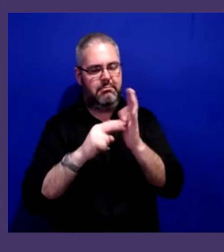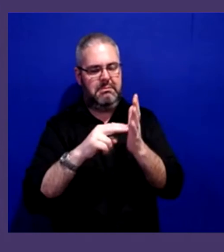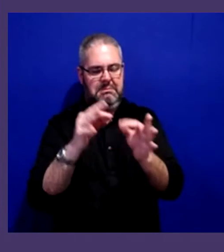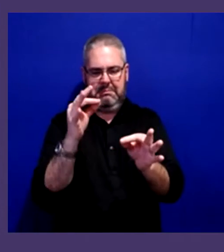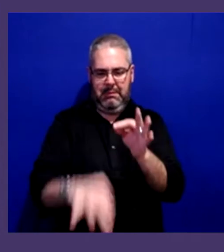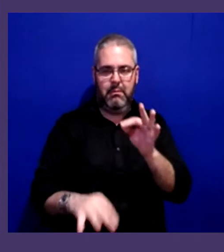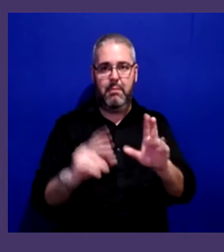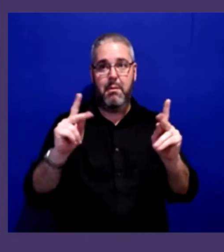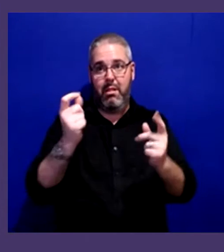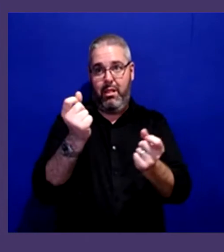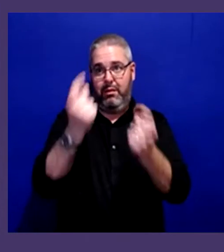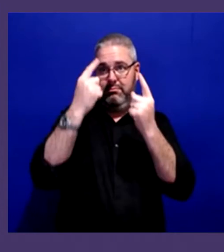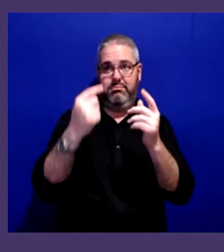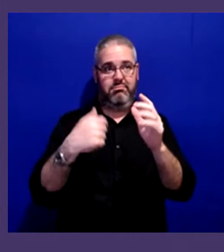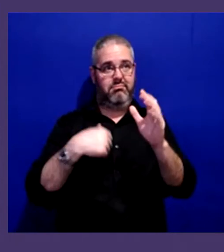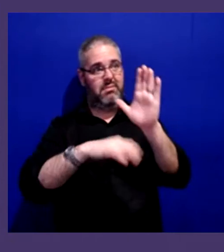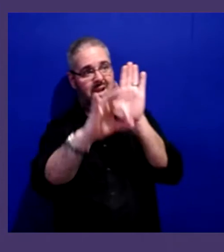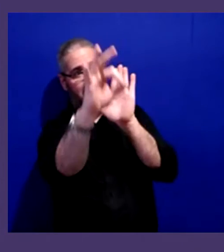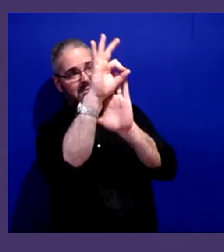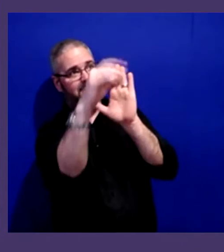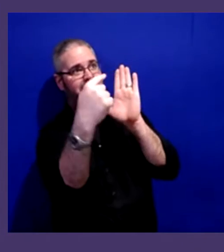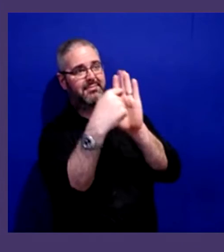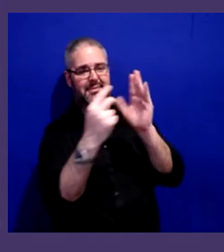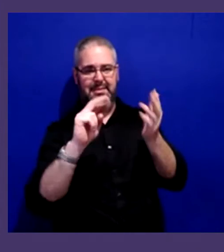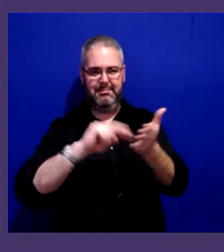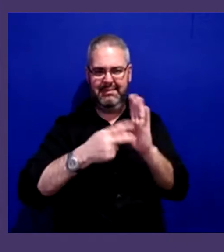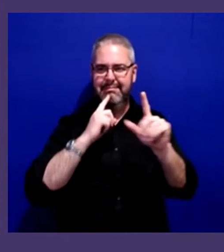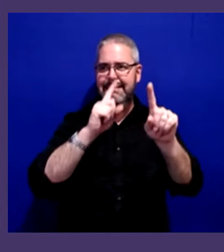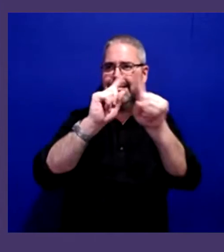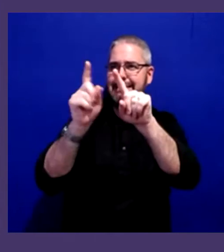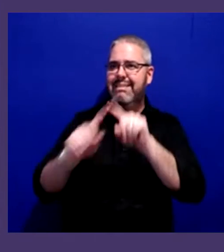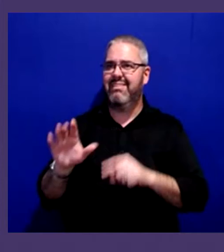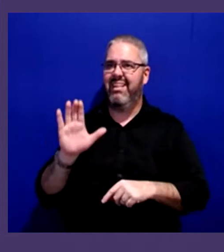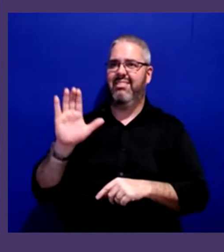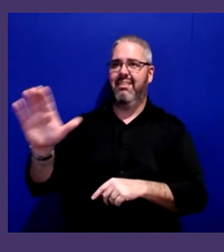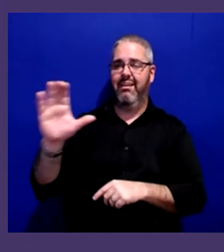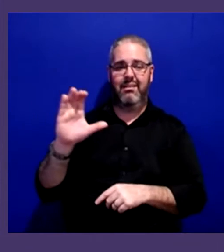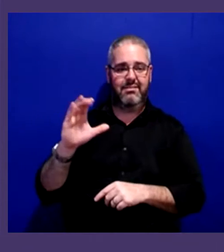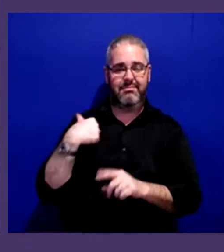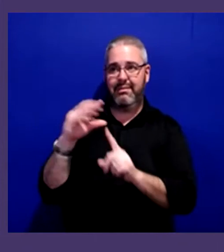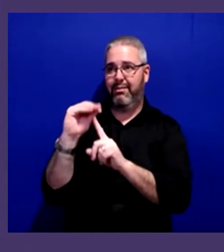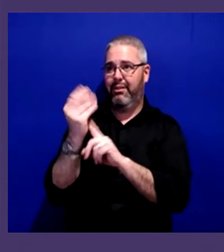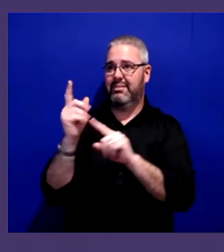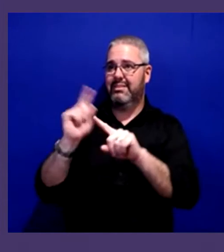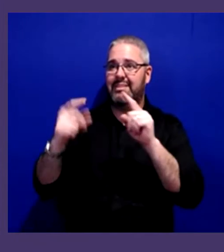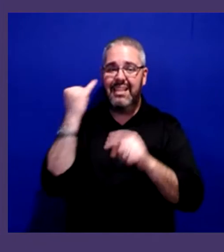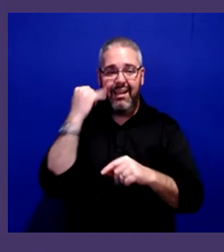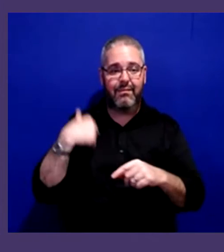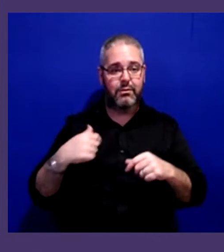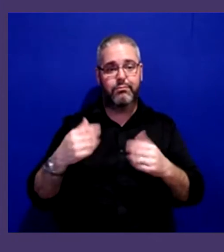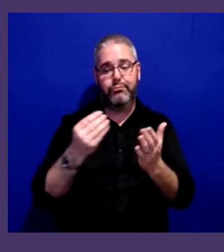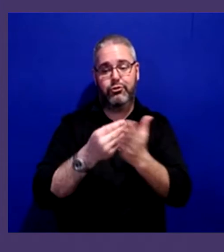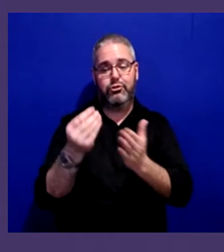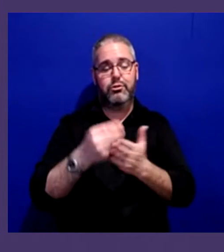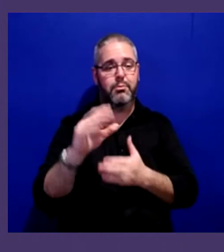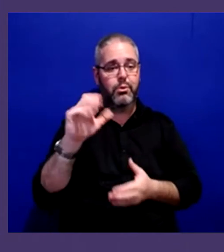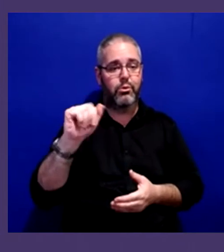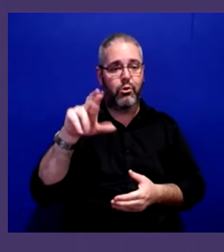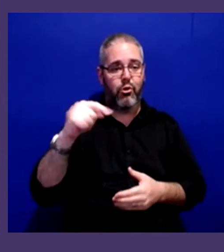icons differ across cultural contexts. If I see a shopping cart icon in the top right-hand corner of my web page, to me,